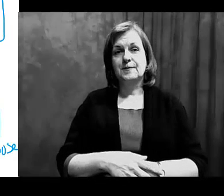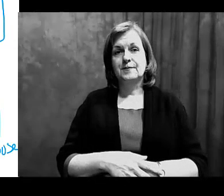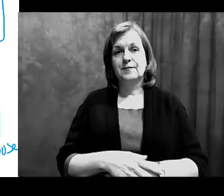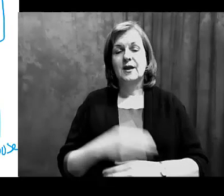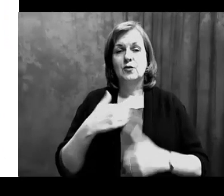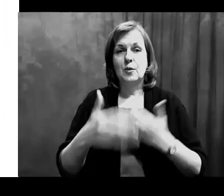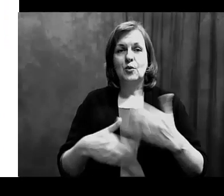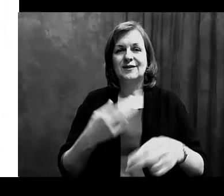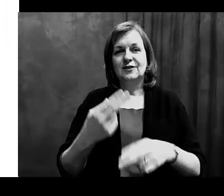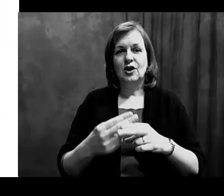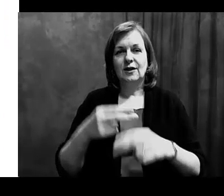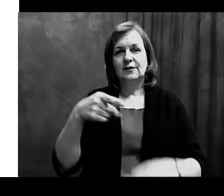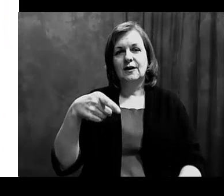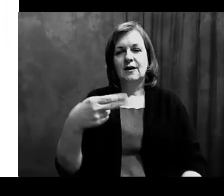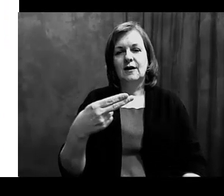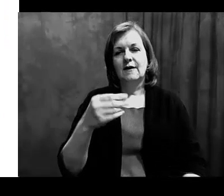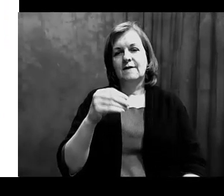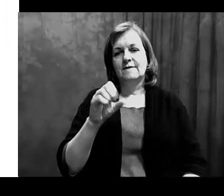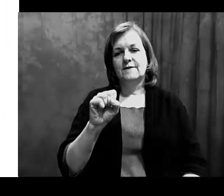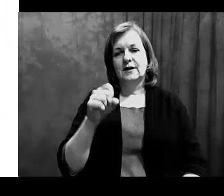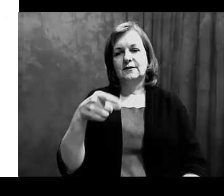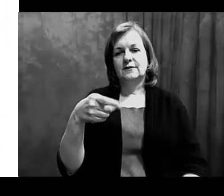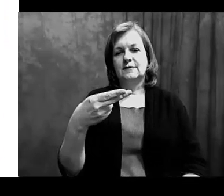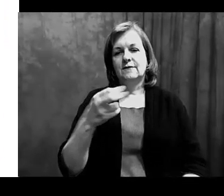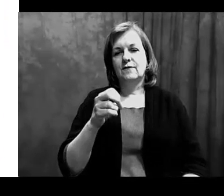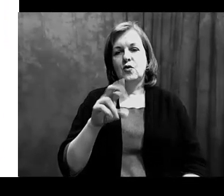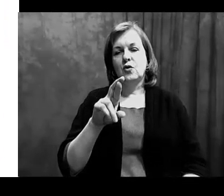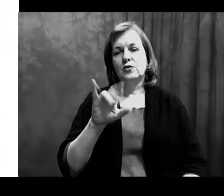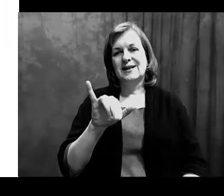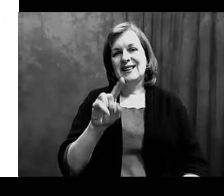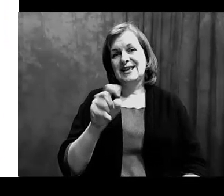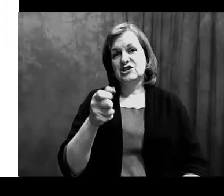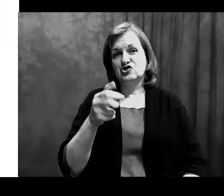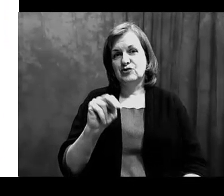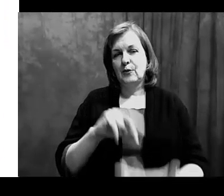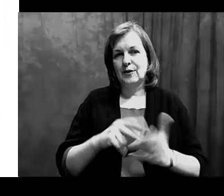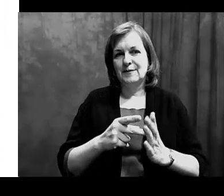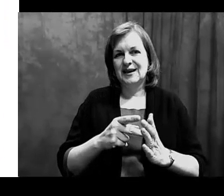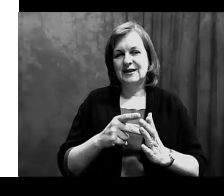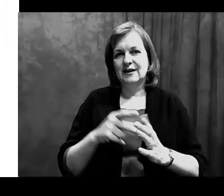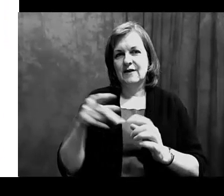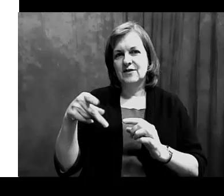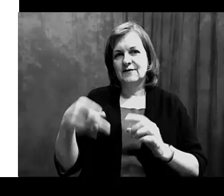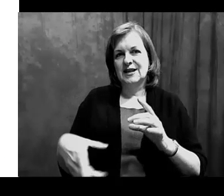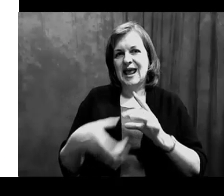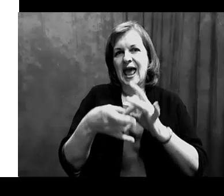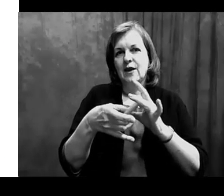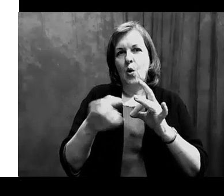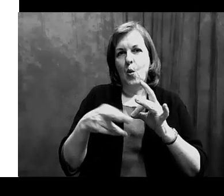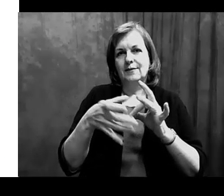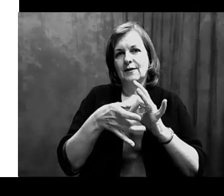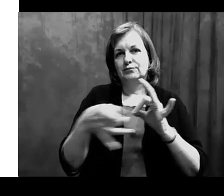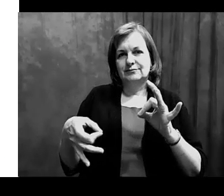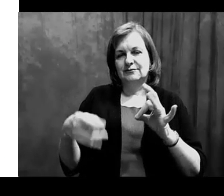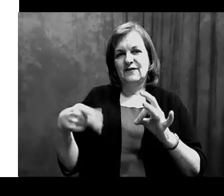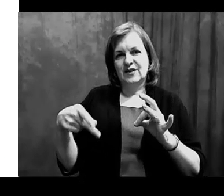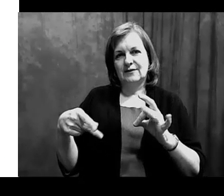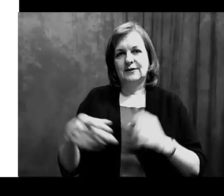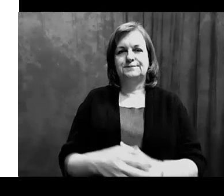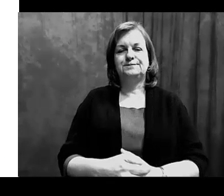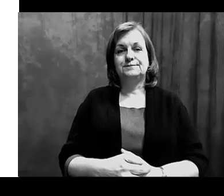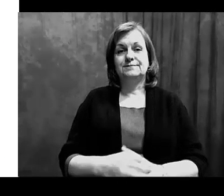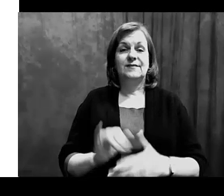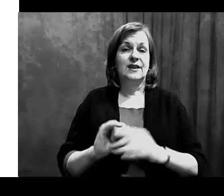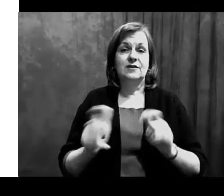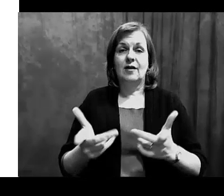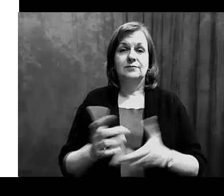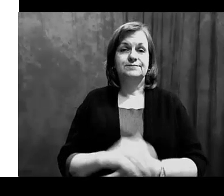so we go through a process known as phosphorylation - this is the adding or subtracting of a phosphate